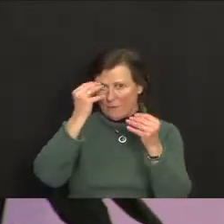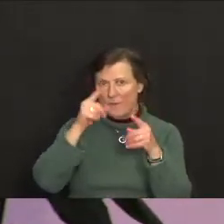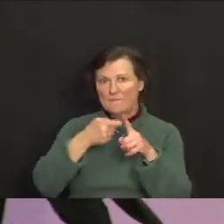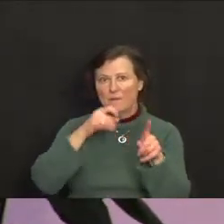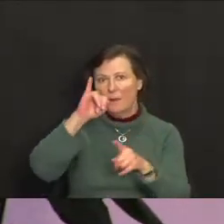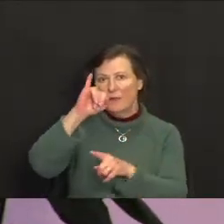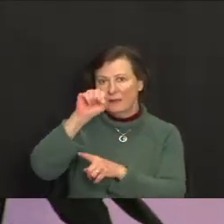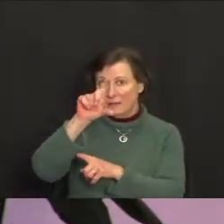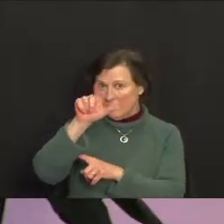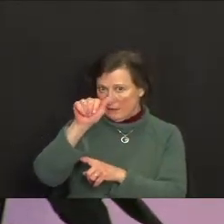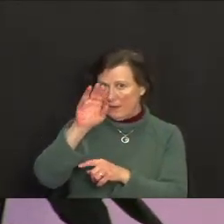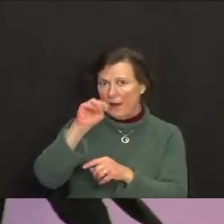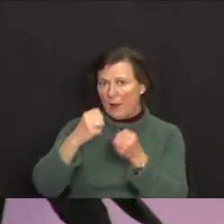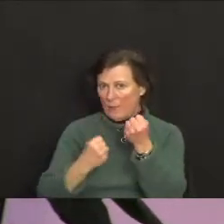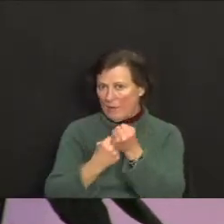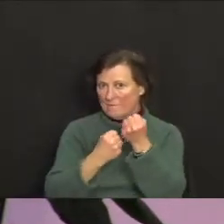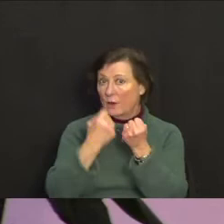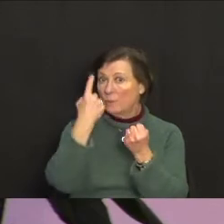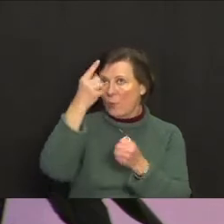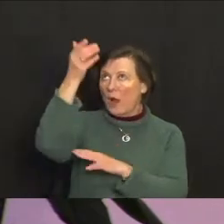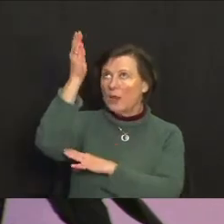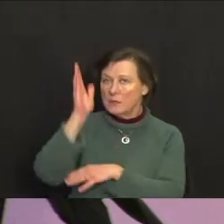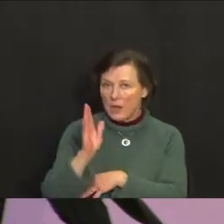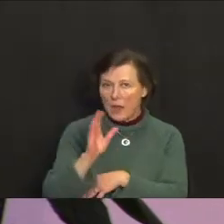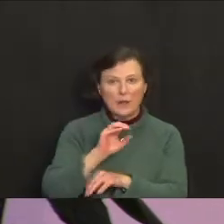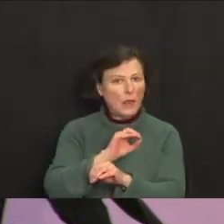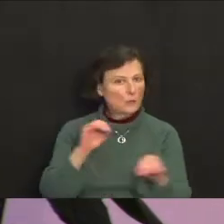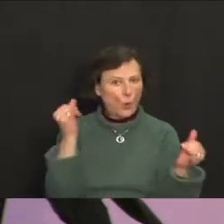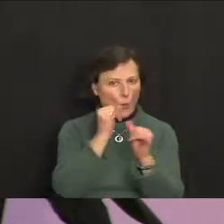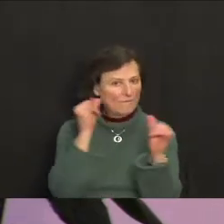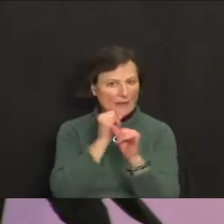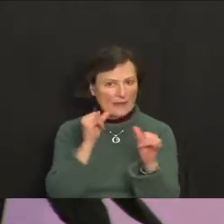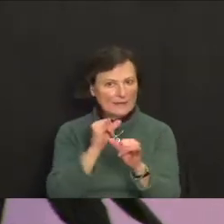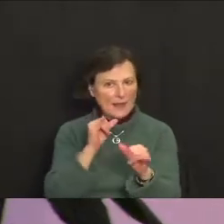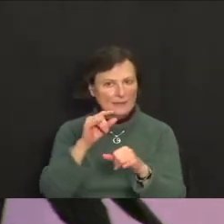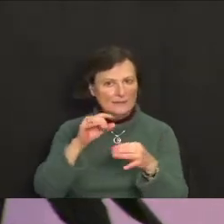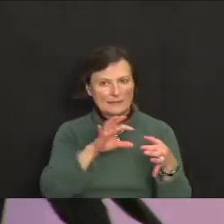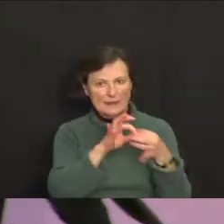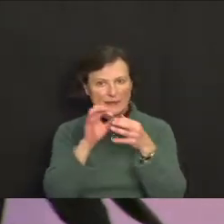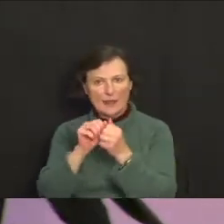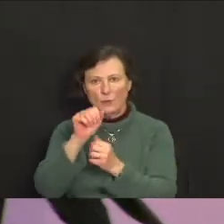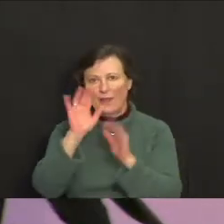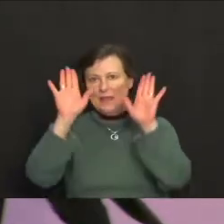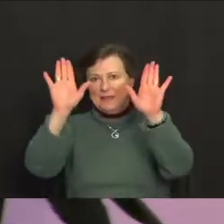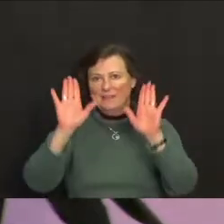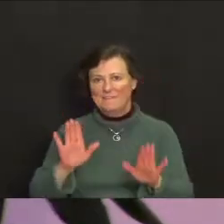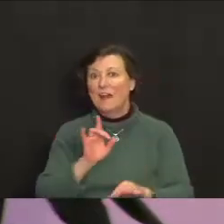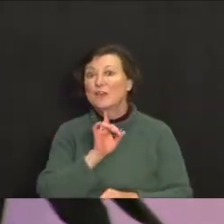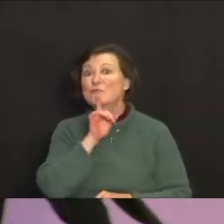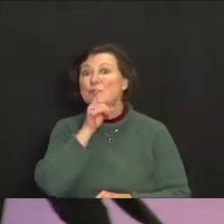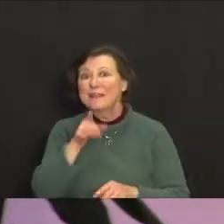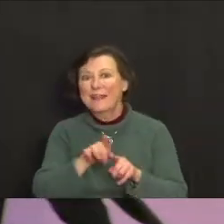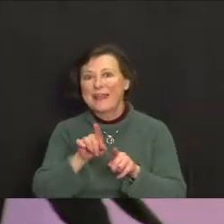affirms one god only and no funny stuff about the divine reality existing as three distinct "persons."